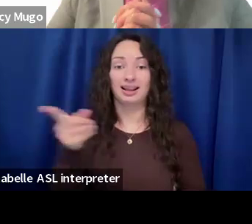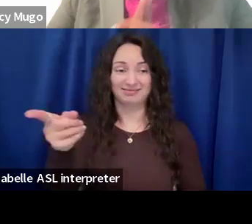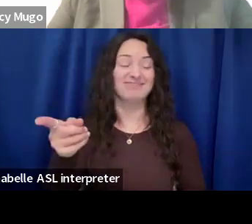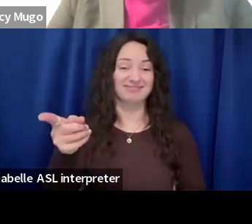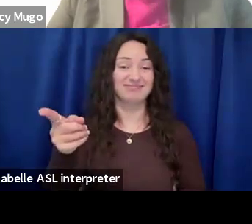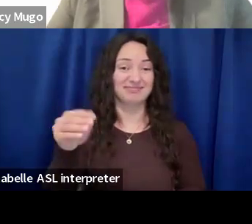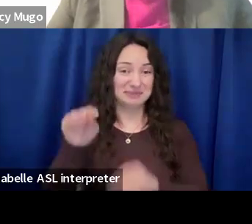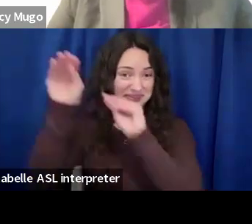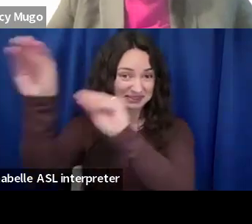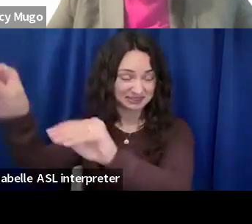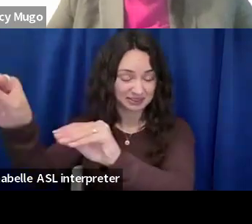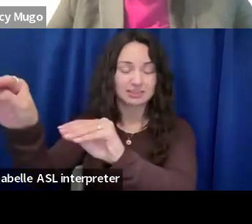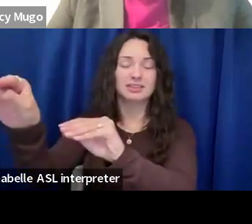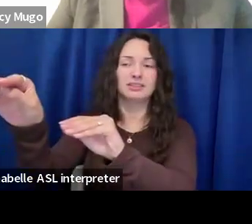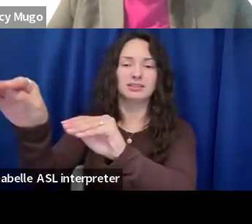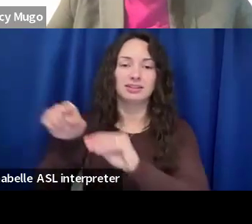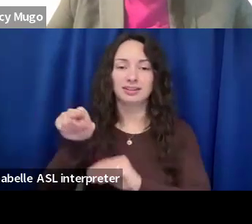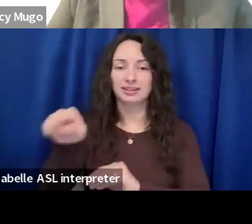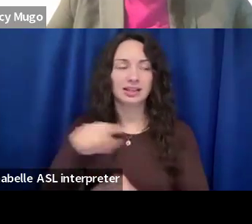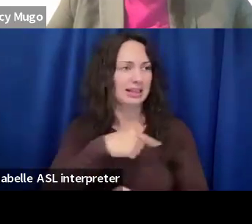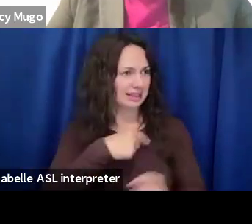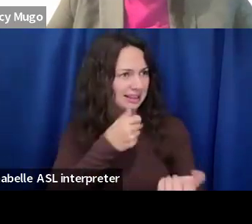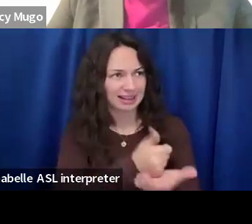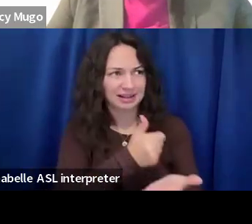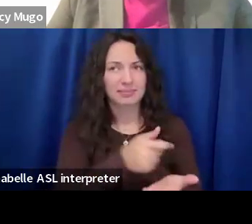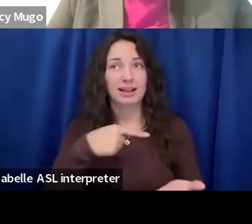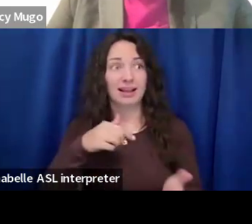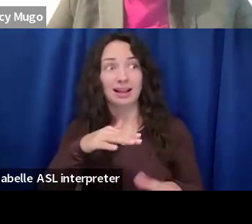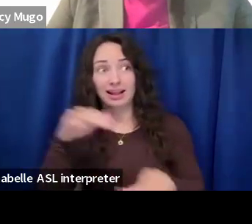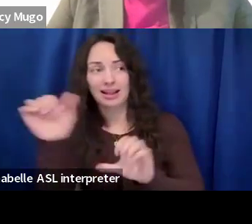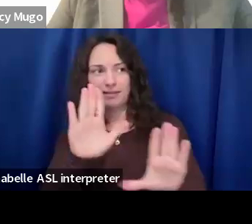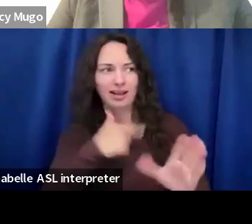they wanted to help and make sure everyone was good before they leave,